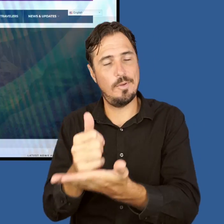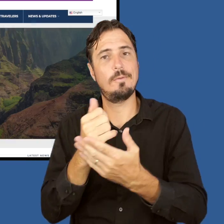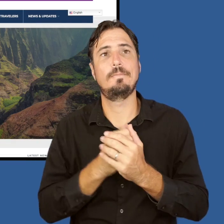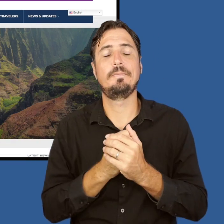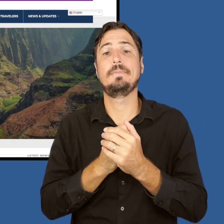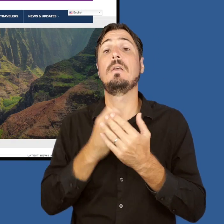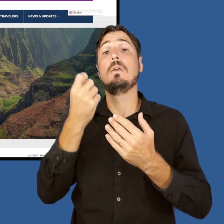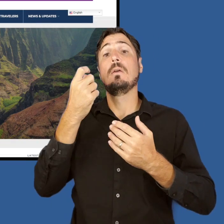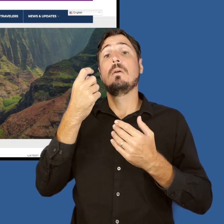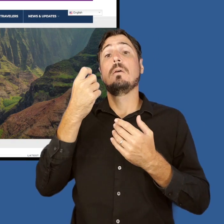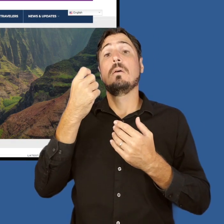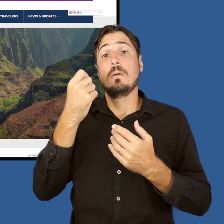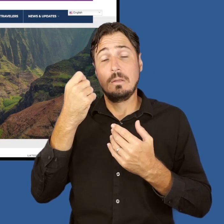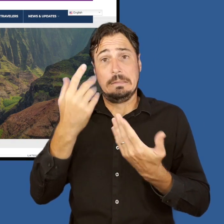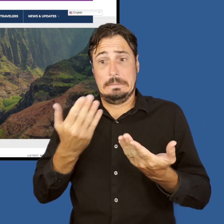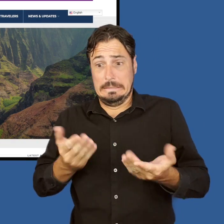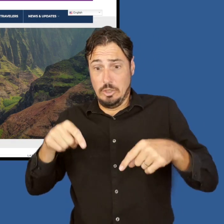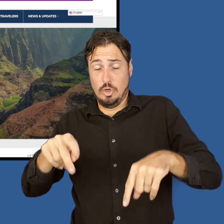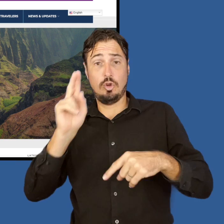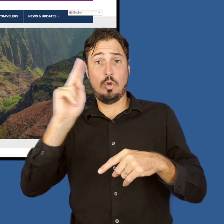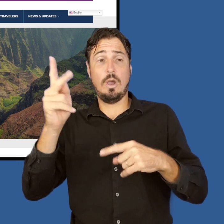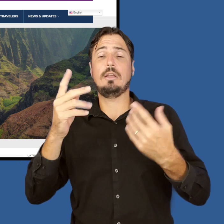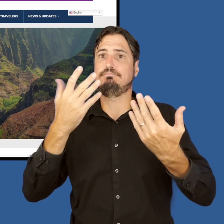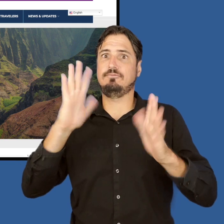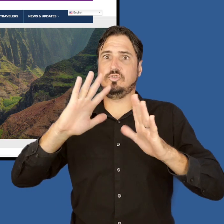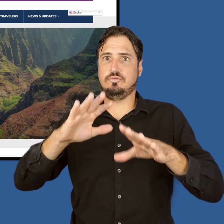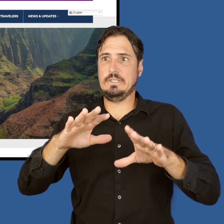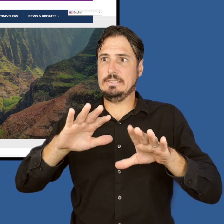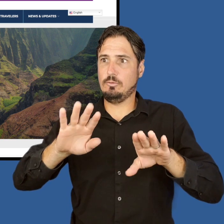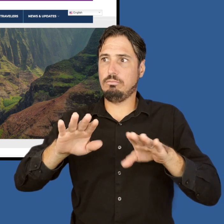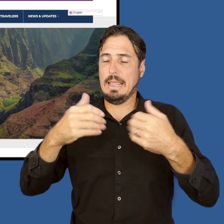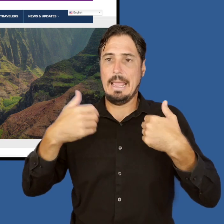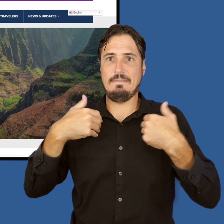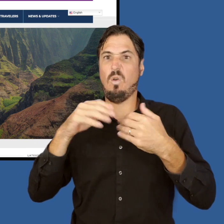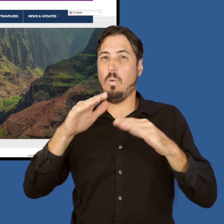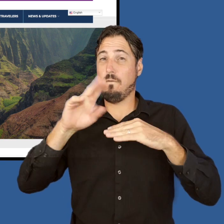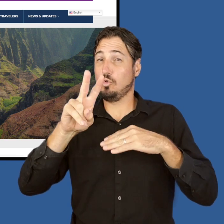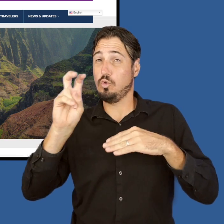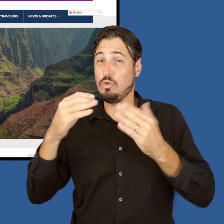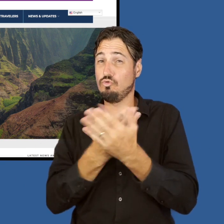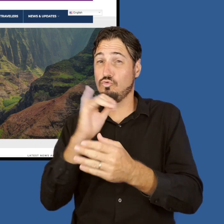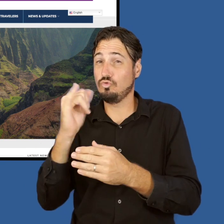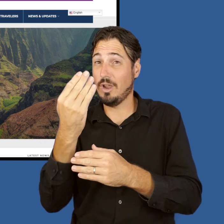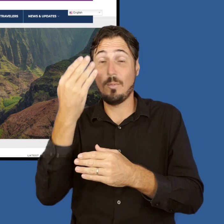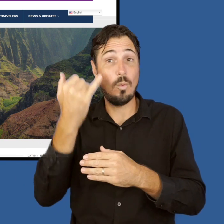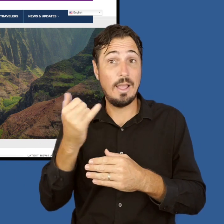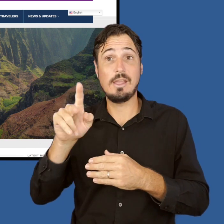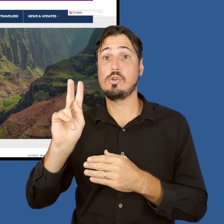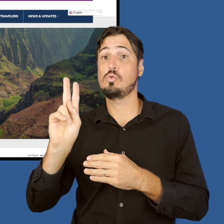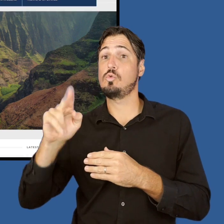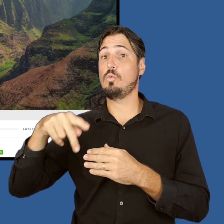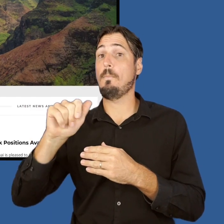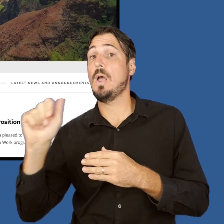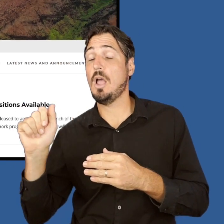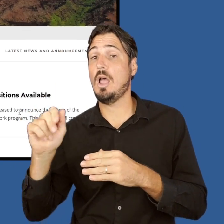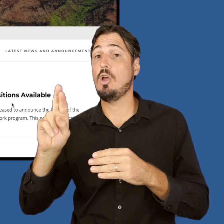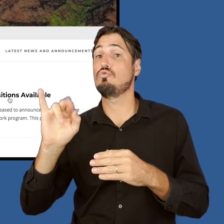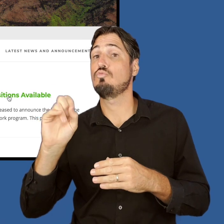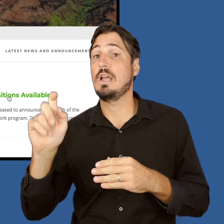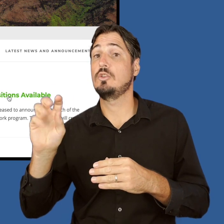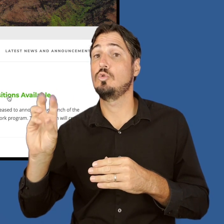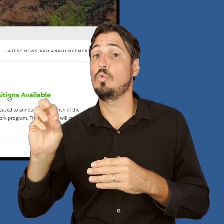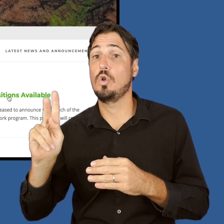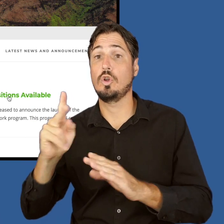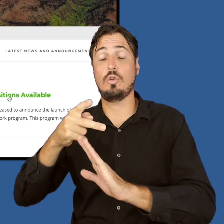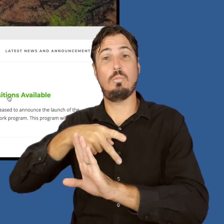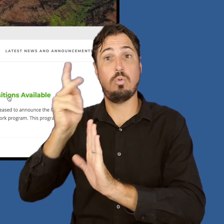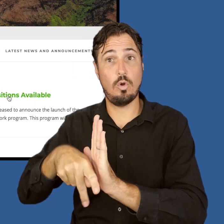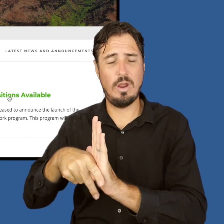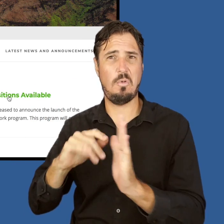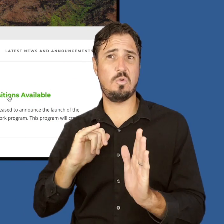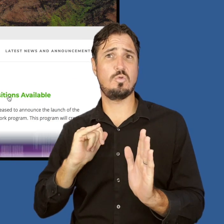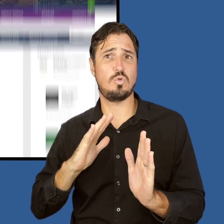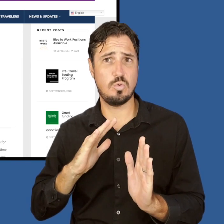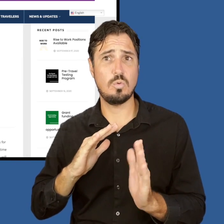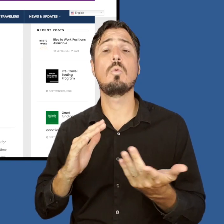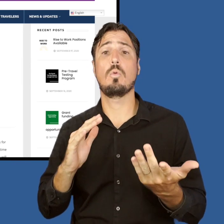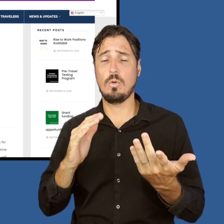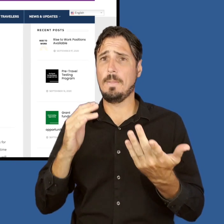Employers on Kaua`i have created more than 200 new jobs through the county’s new Kupa`a Rise to Work program. Displaced workers can find both part-time and full-time opportunities for a